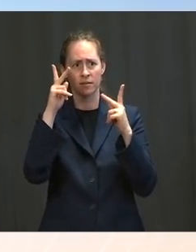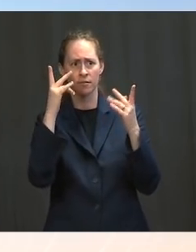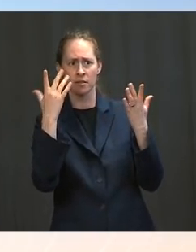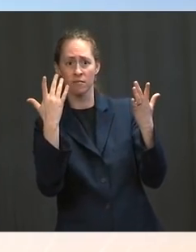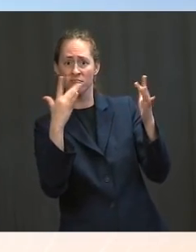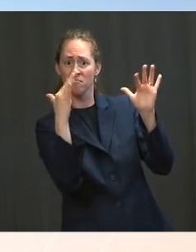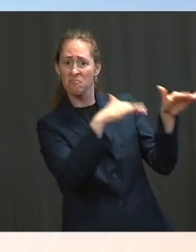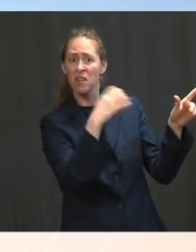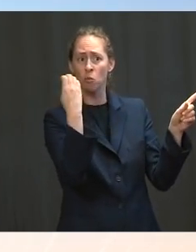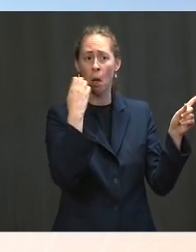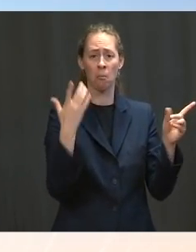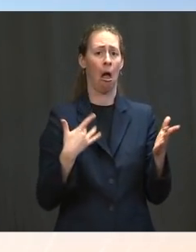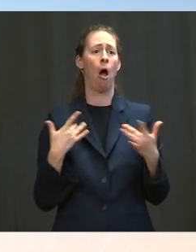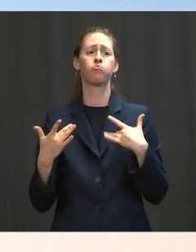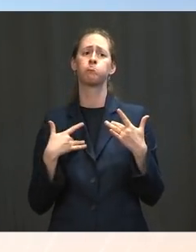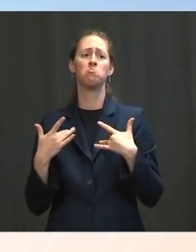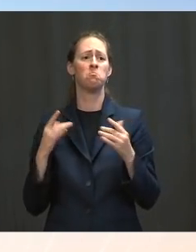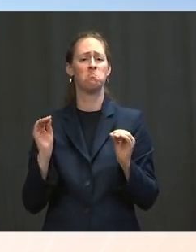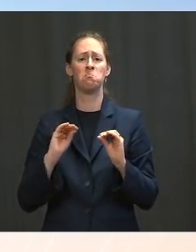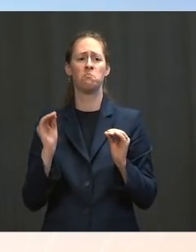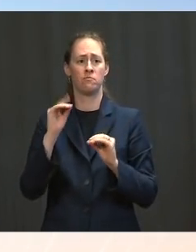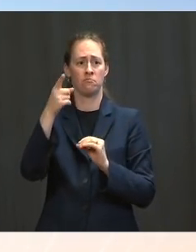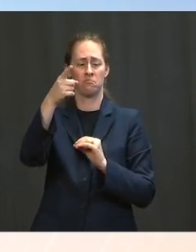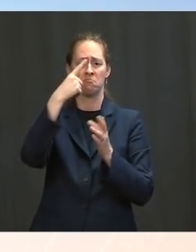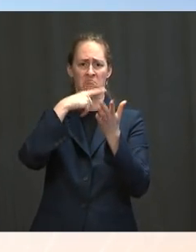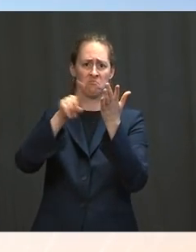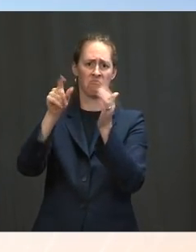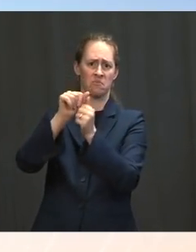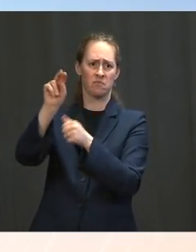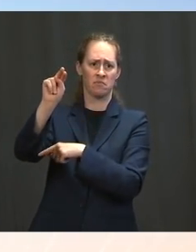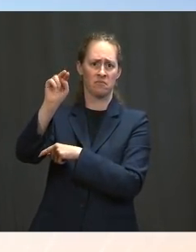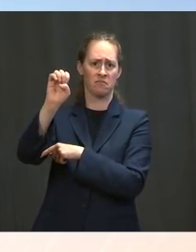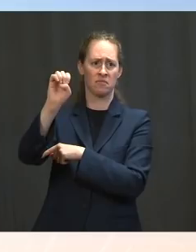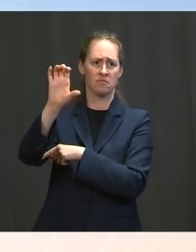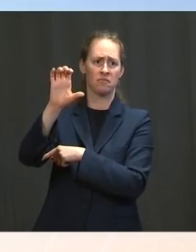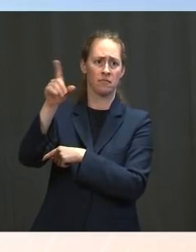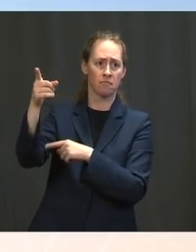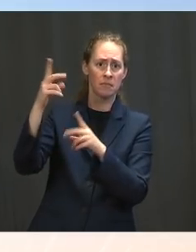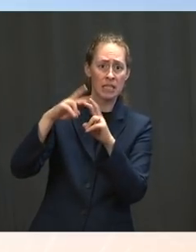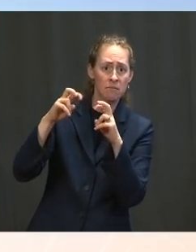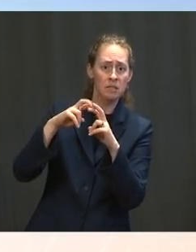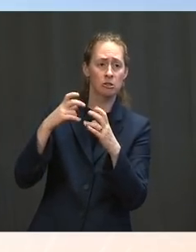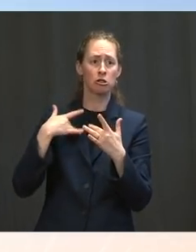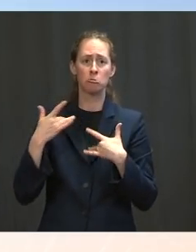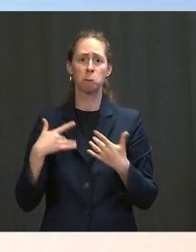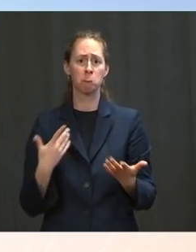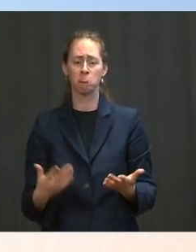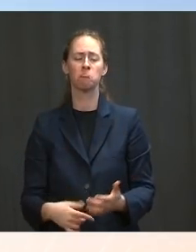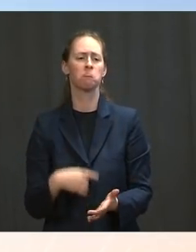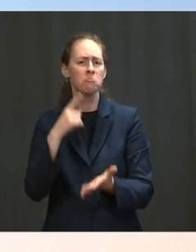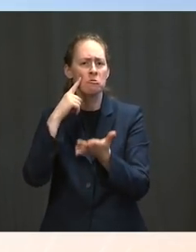I'm happy to talk to our national security team and see if there's an assessment or concern there. Go ahead. The Press: A follow-up to the jobs report from last Friday: